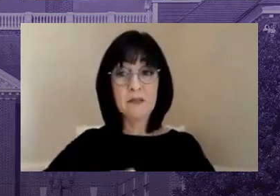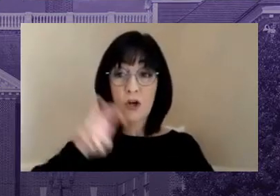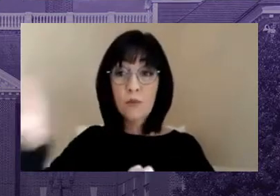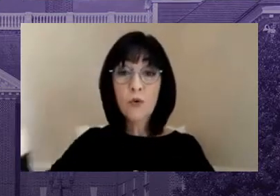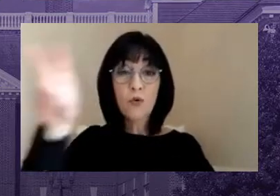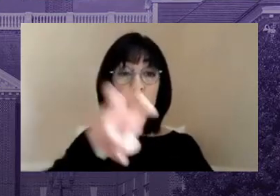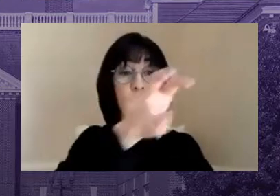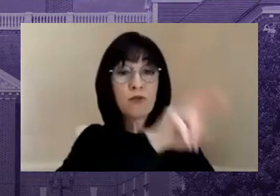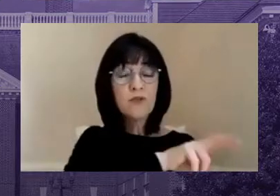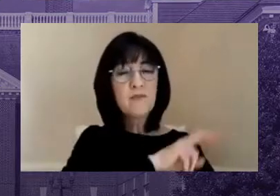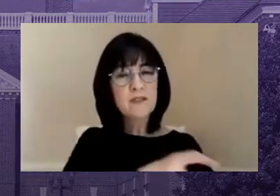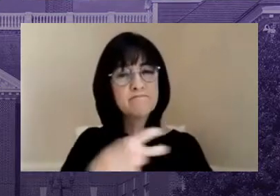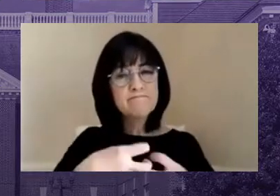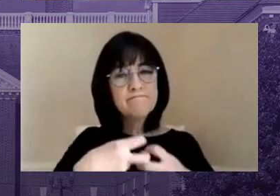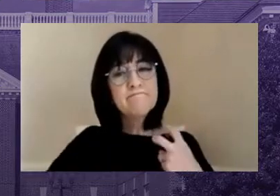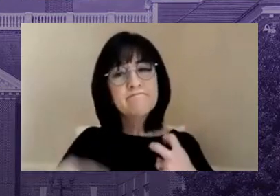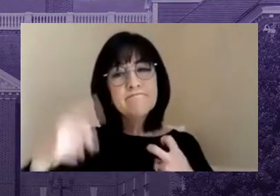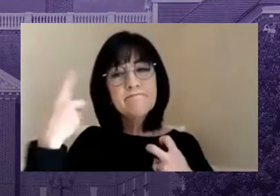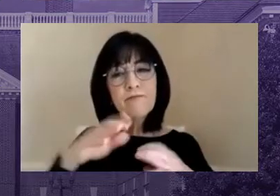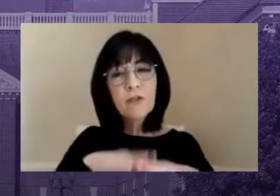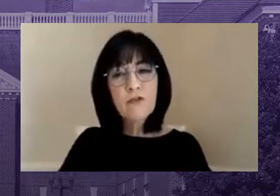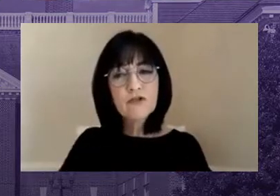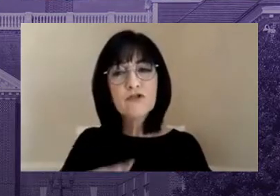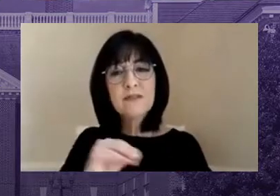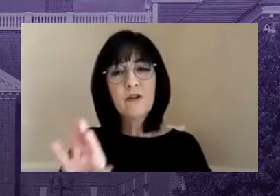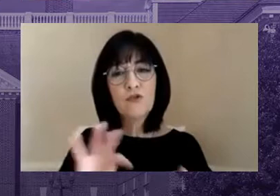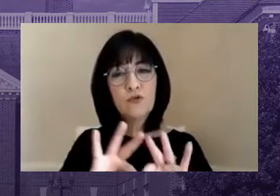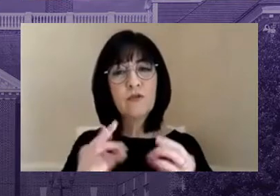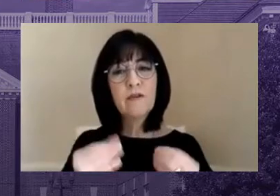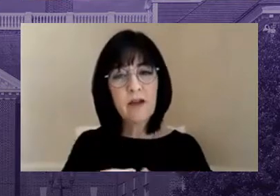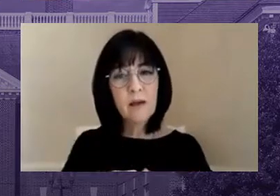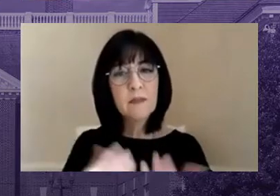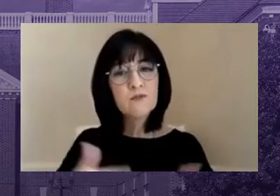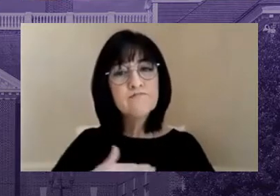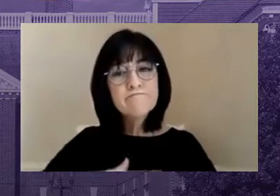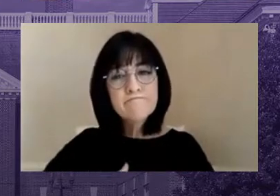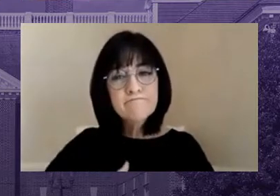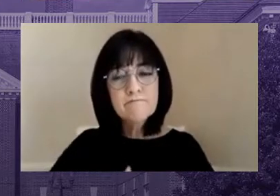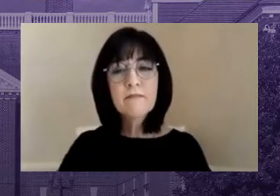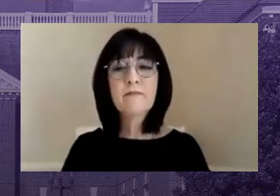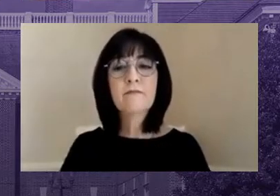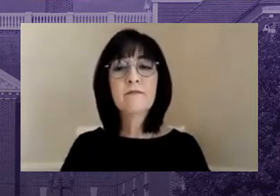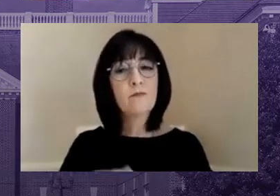military children and their families. We take pride in caring the most for our military